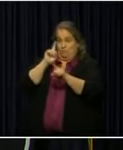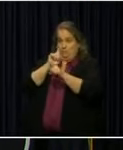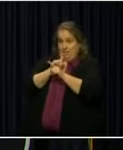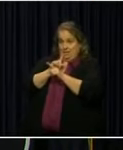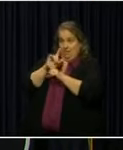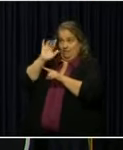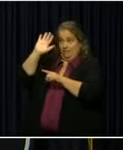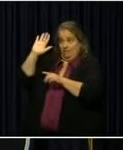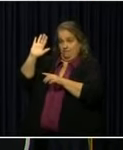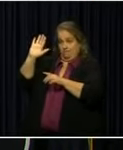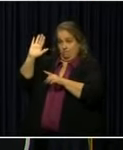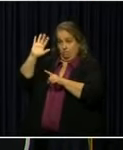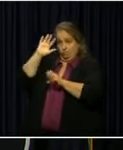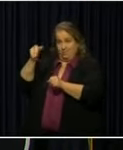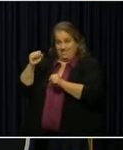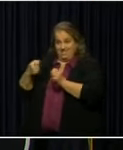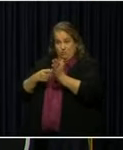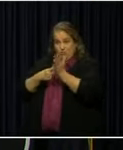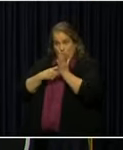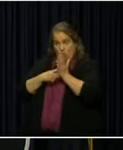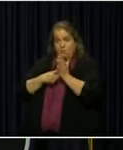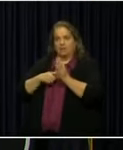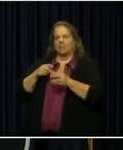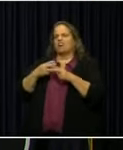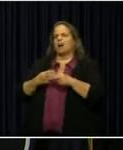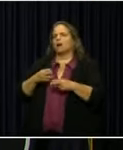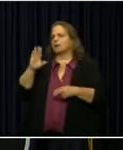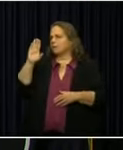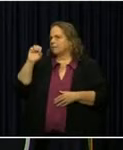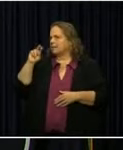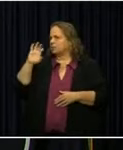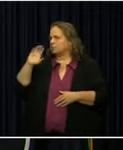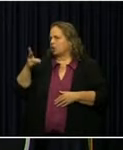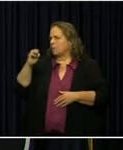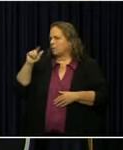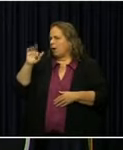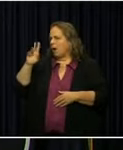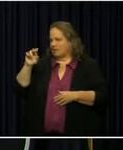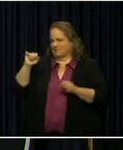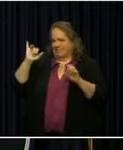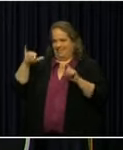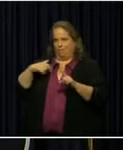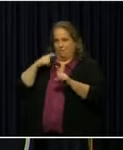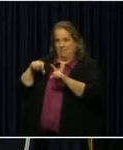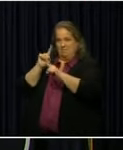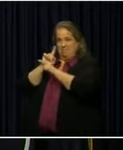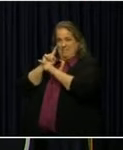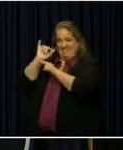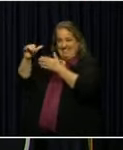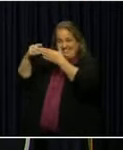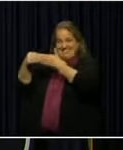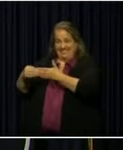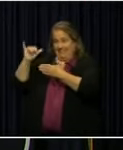LOOK AT THIS SECOND ONE WITH TEMPERATURE CHECKS. SO EMPLOYERS AS YOU'RE OUT THERE, STILL KNOWING THAT WE'VE